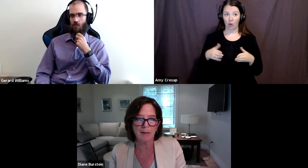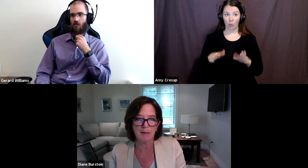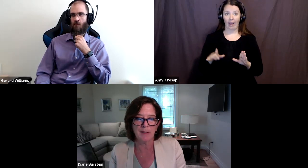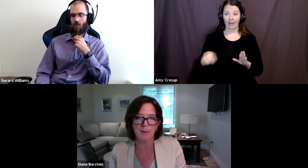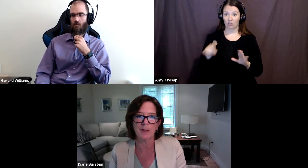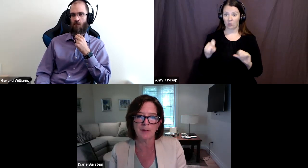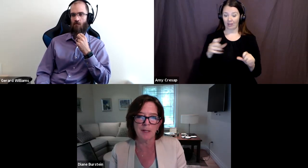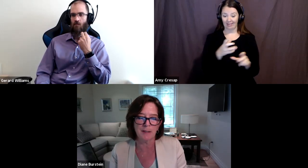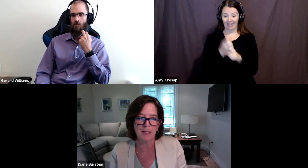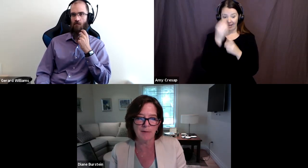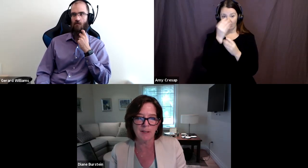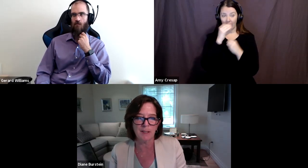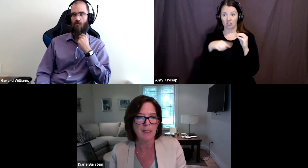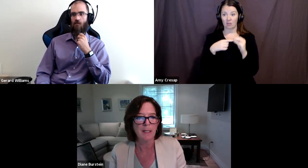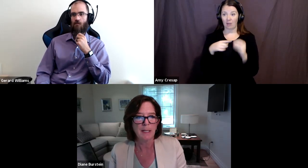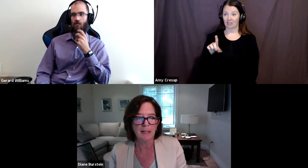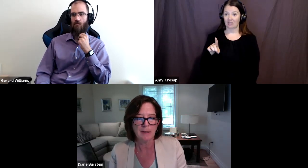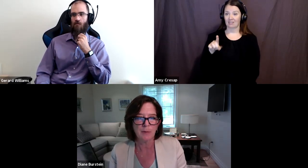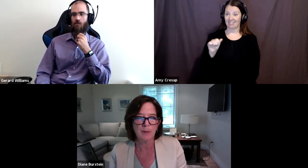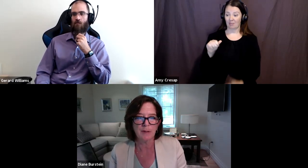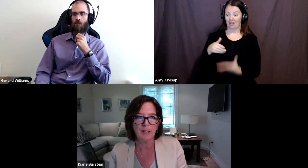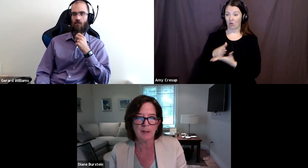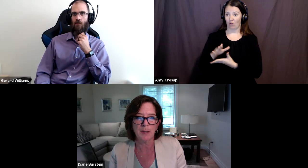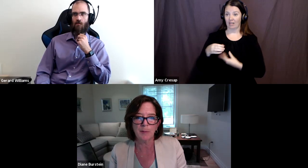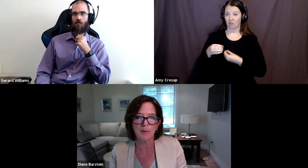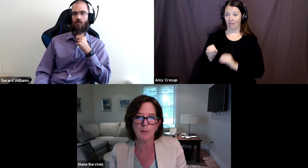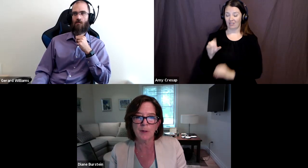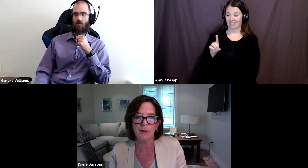the Disability Rights Office as we talked about before.